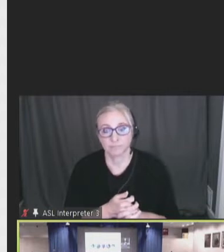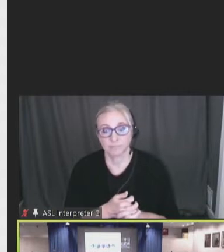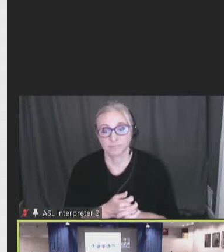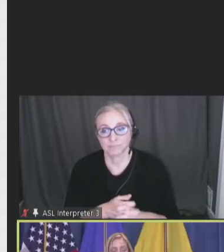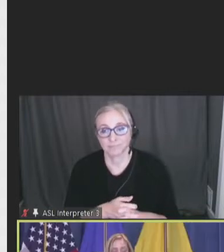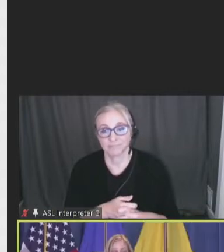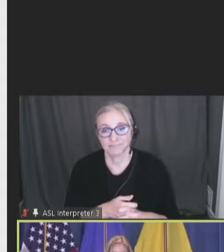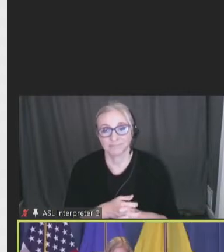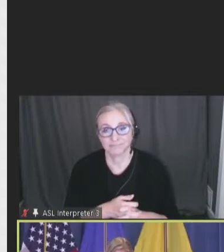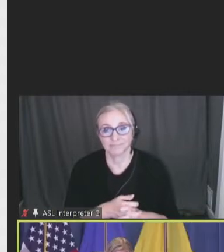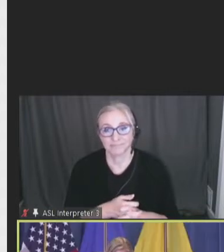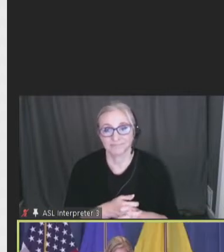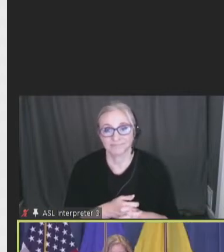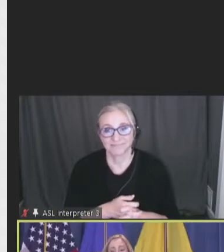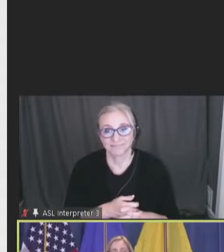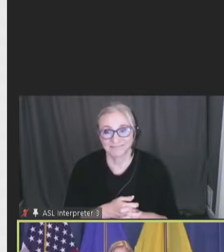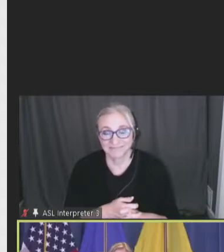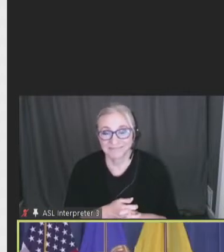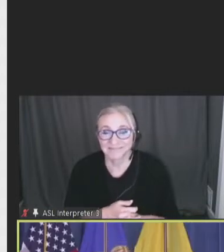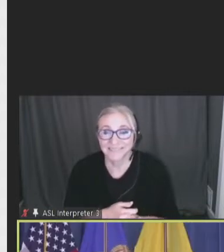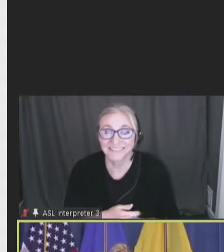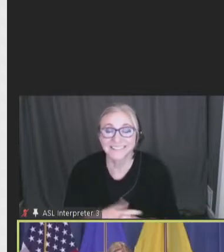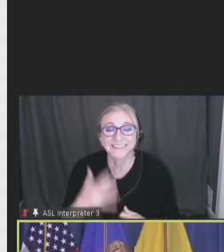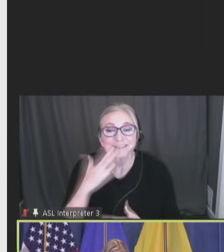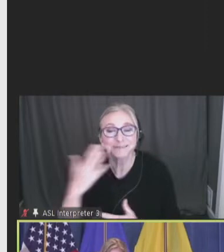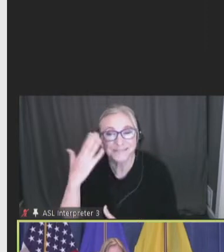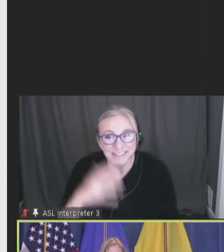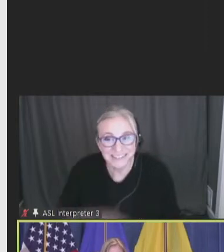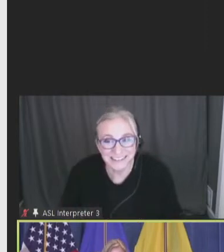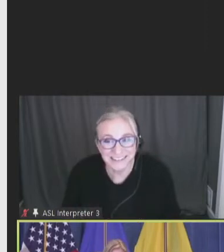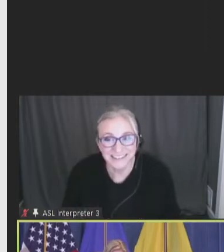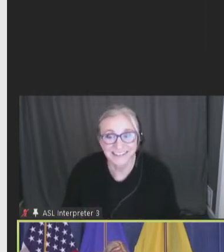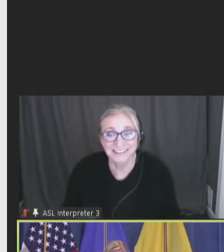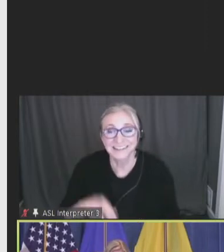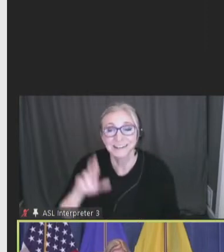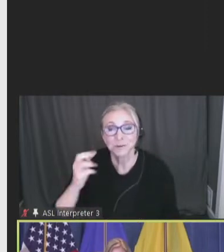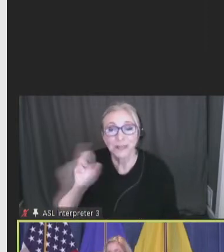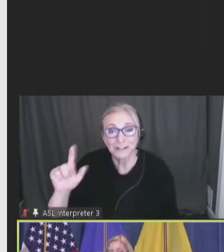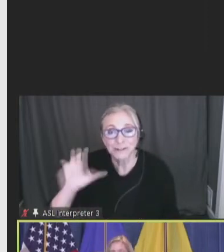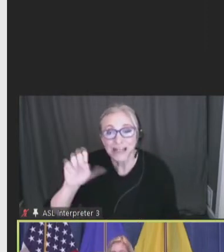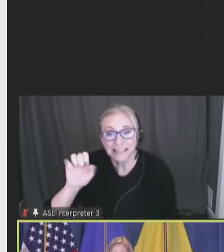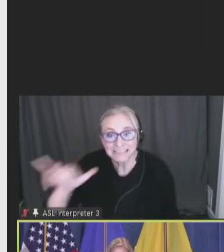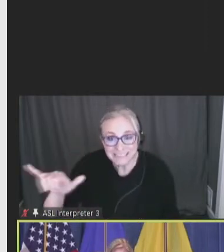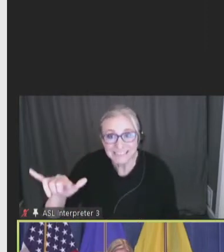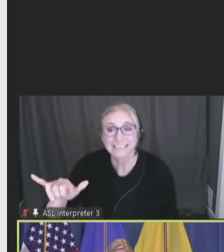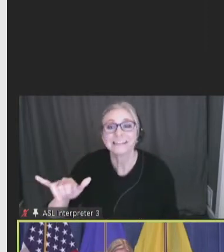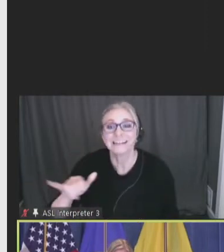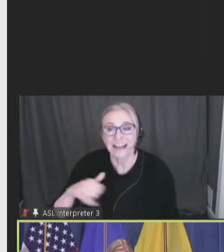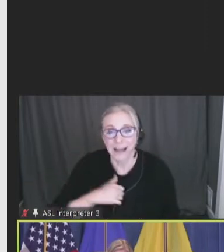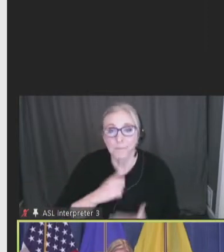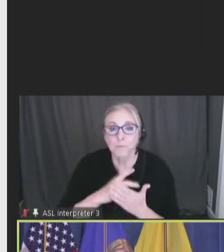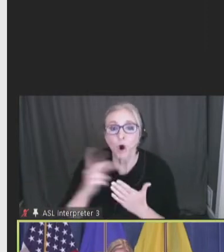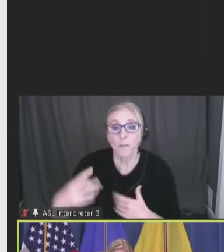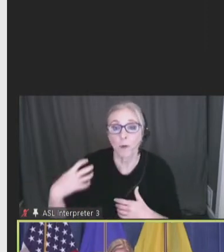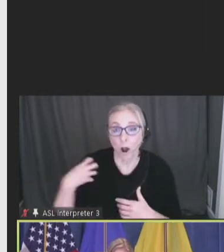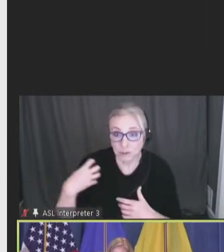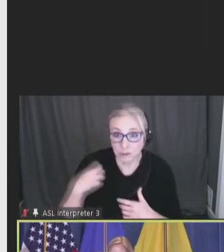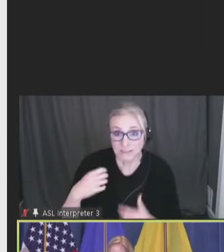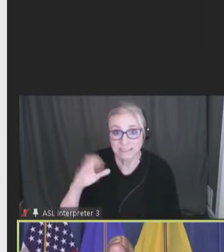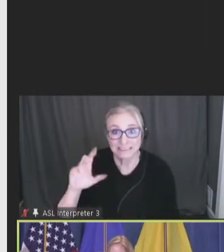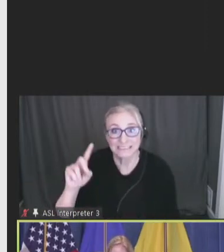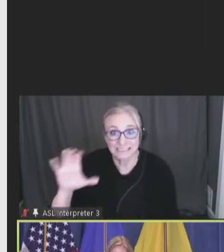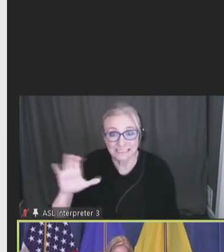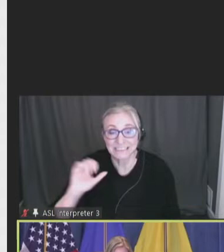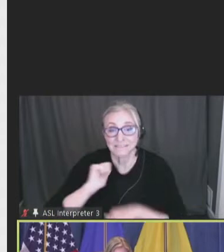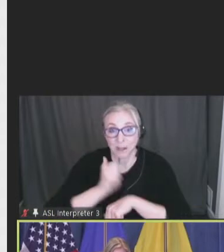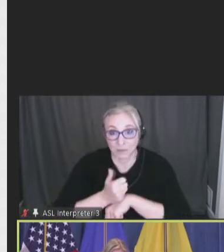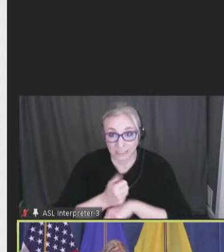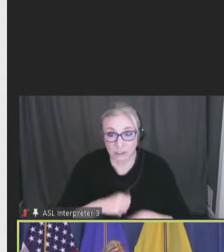Okay. Good morning. My name is Rachael Casey. I'm a program officer at the CDC Foundation. Before